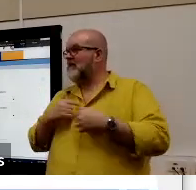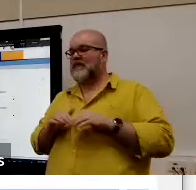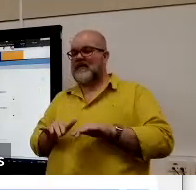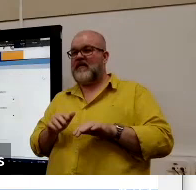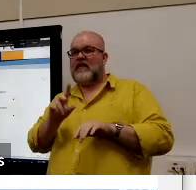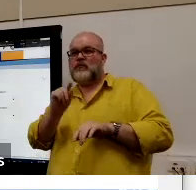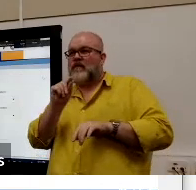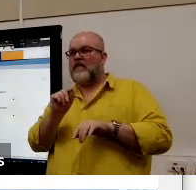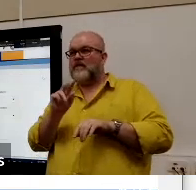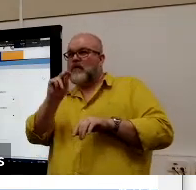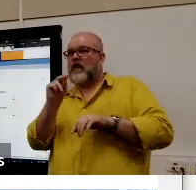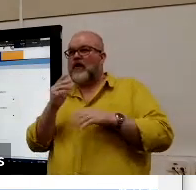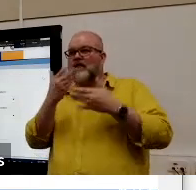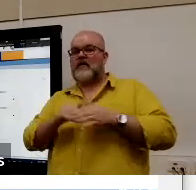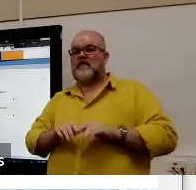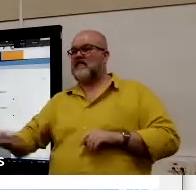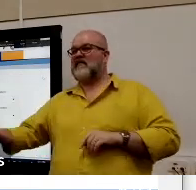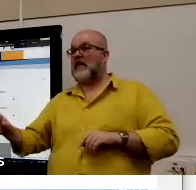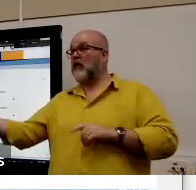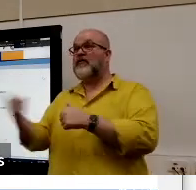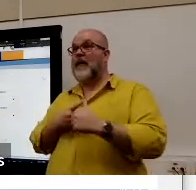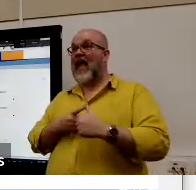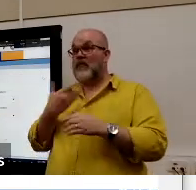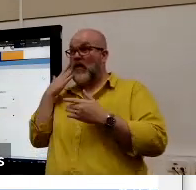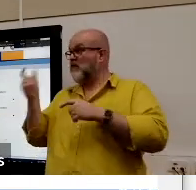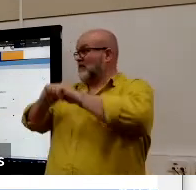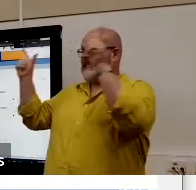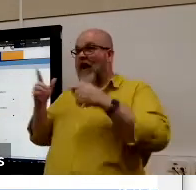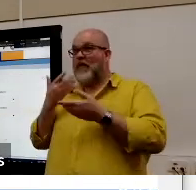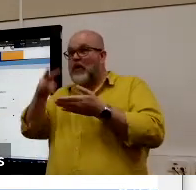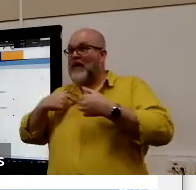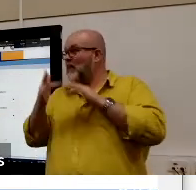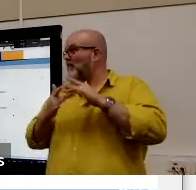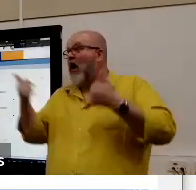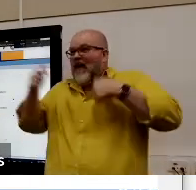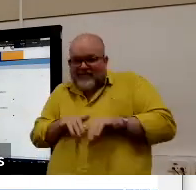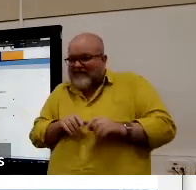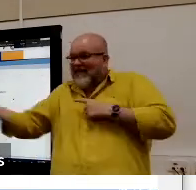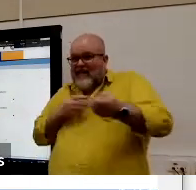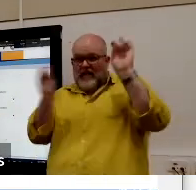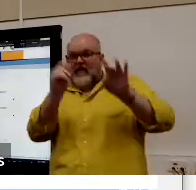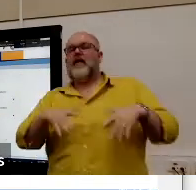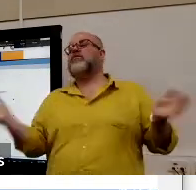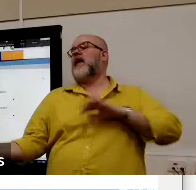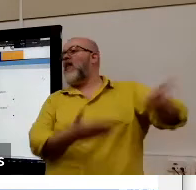Sometimes through the night I think what to do or at night and she replied and I thought